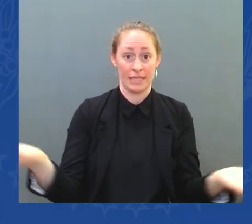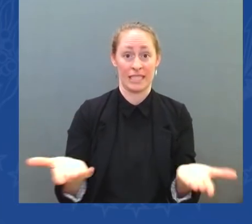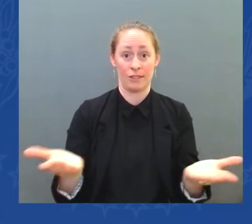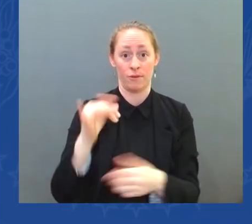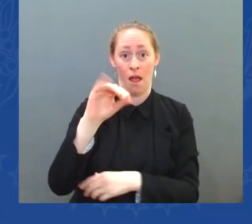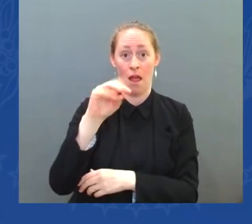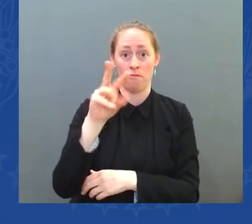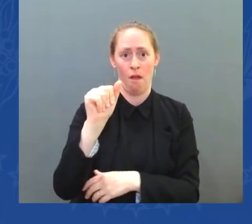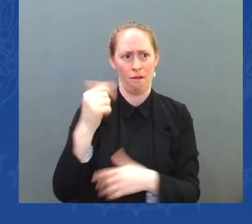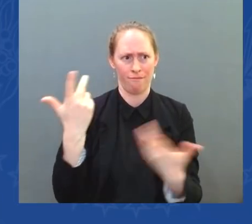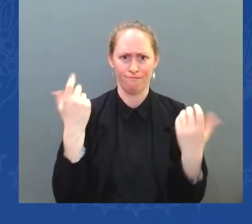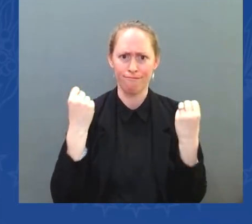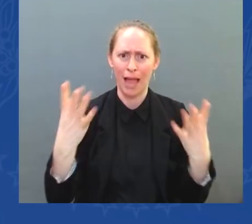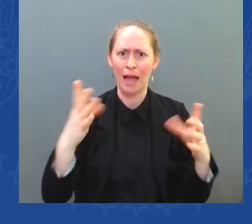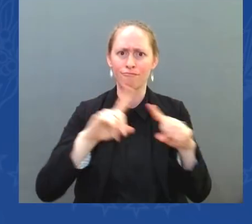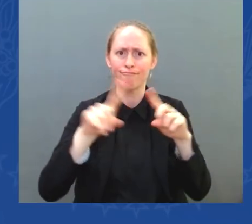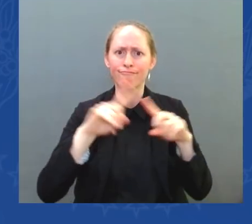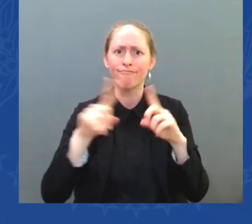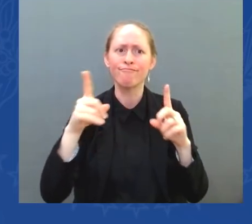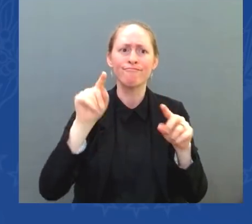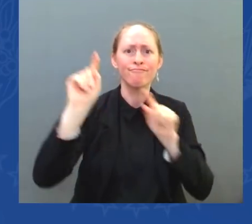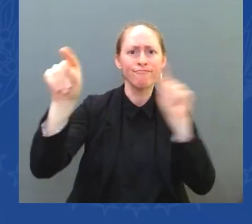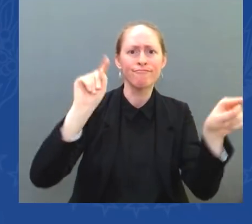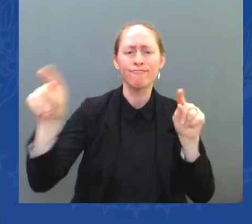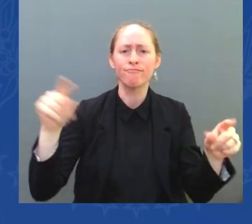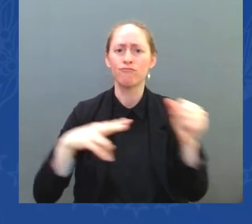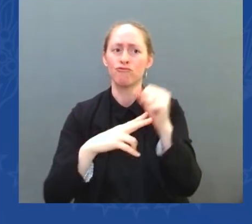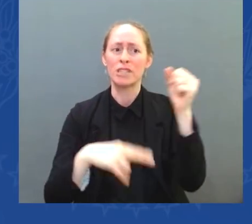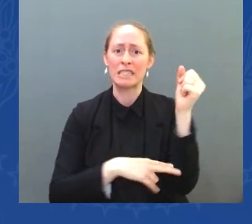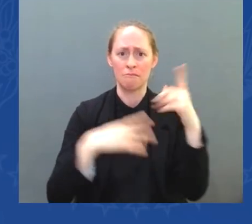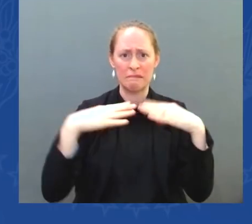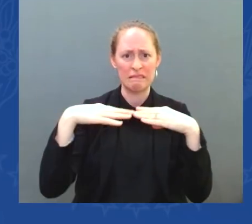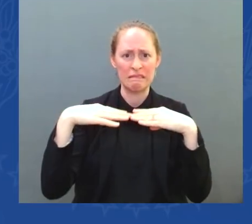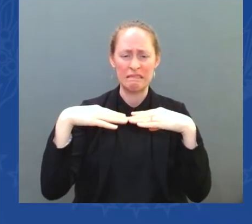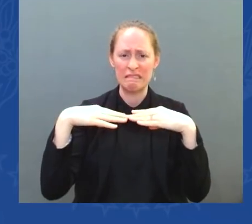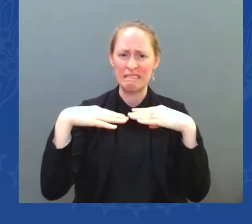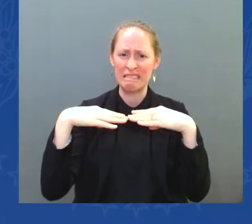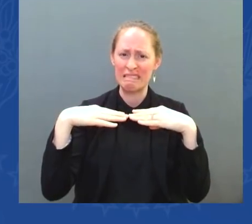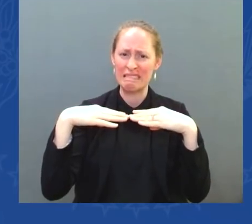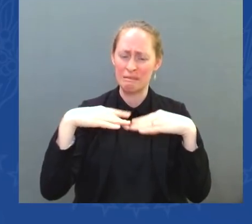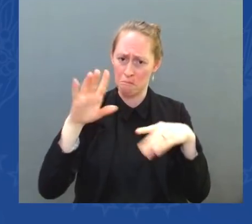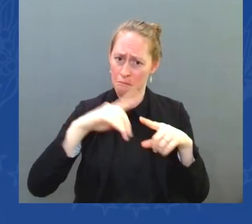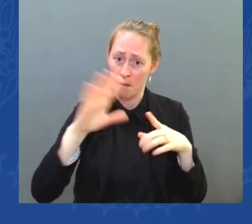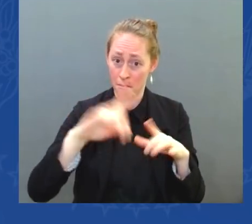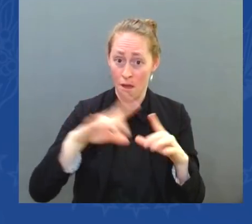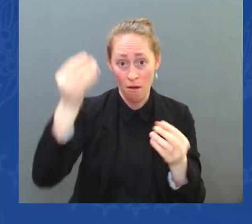we've already received $650 million in new funding for roads and bridges.